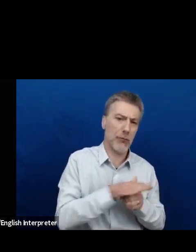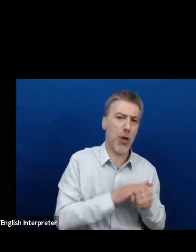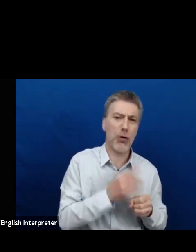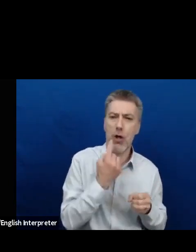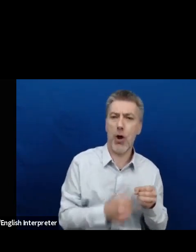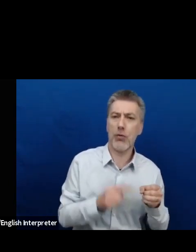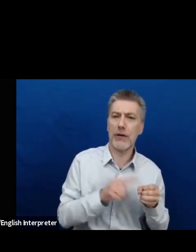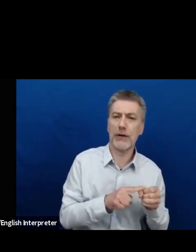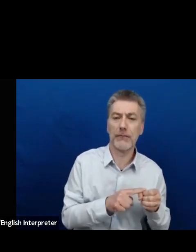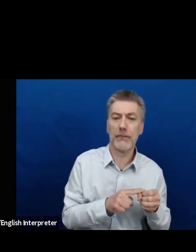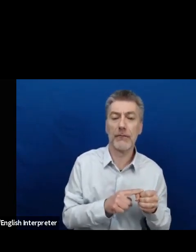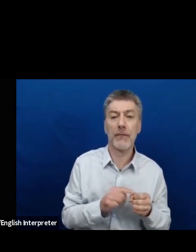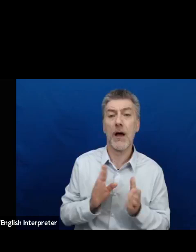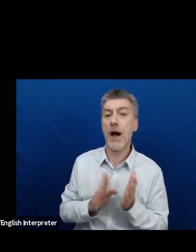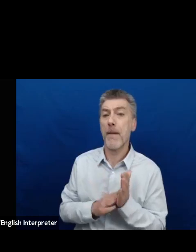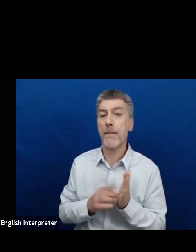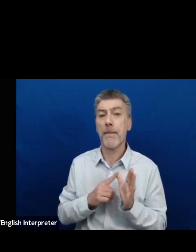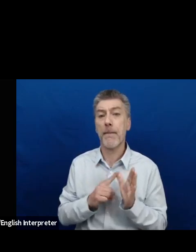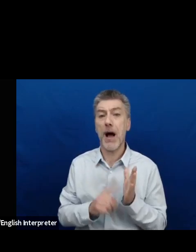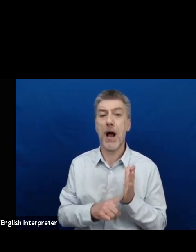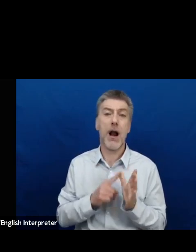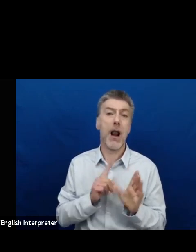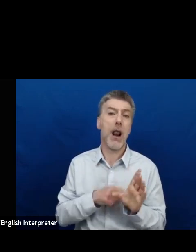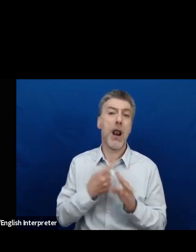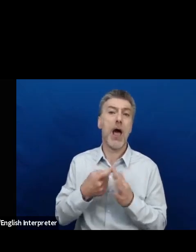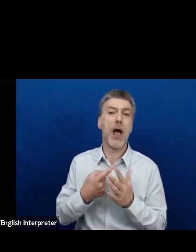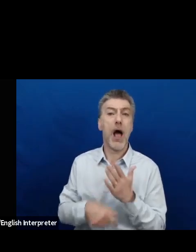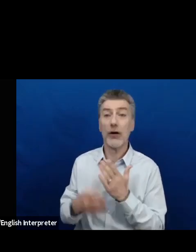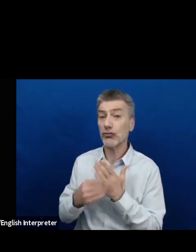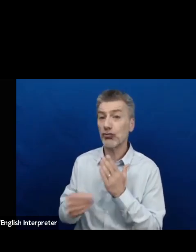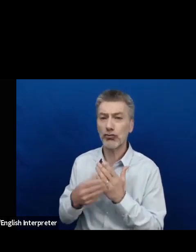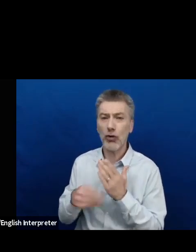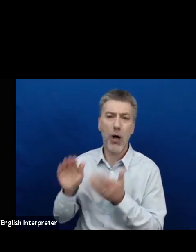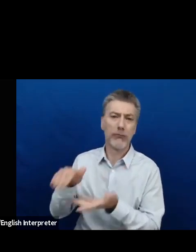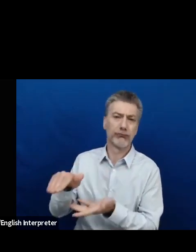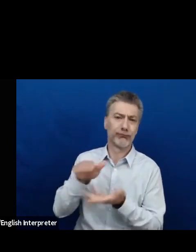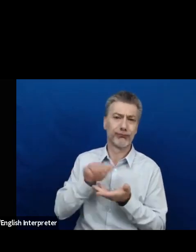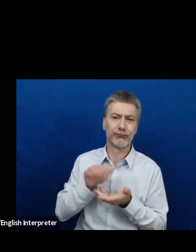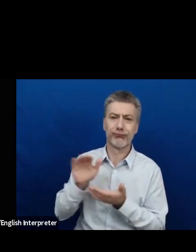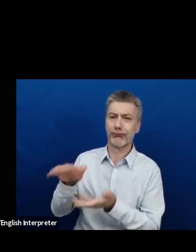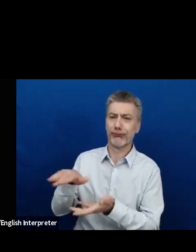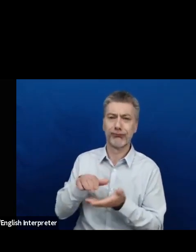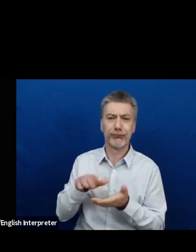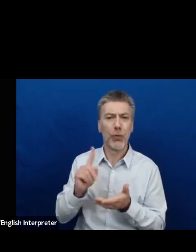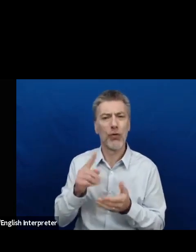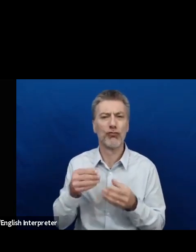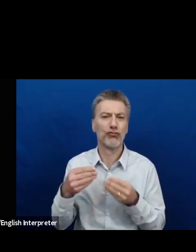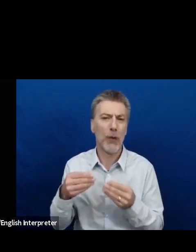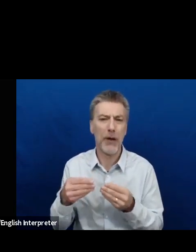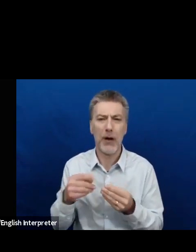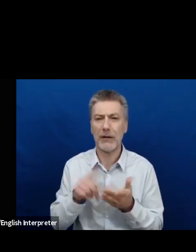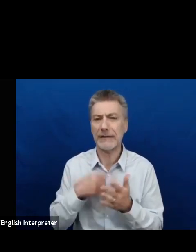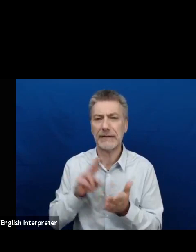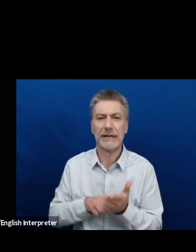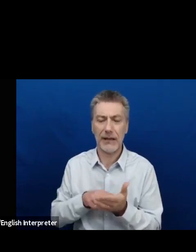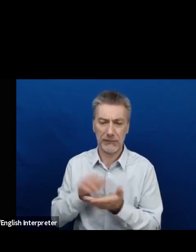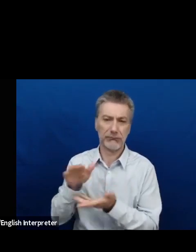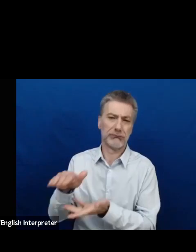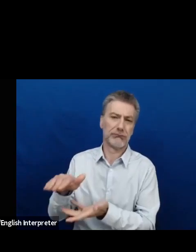the 2nd World War, Britain harnessed colonial resources from it's imperial empire to the